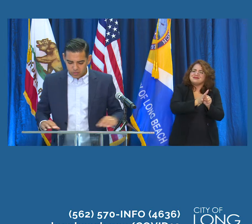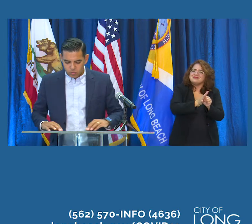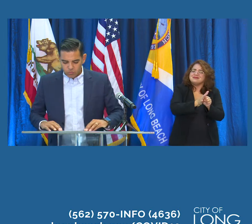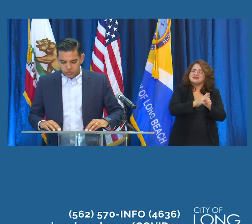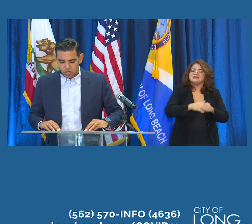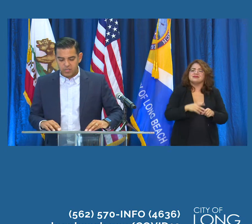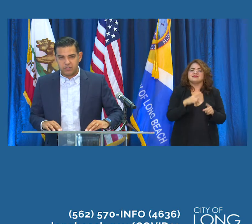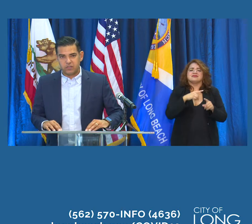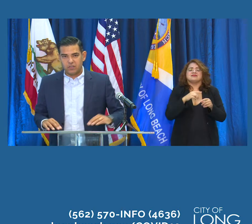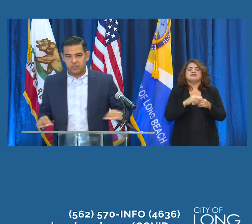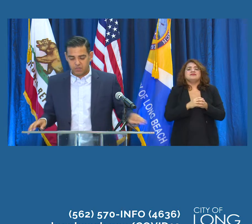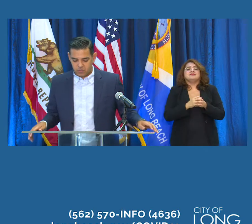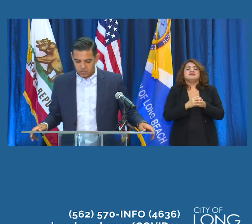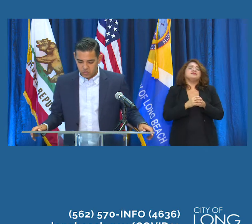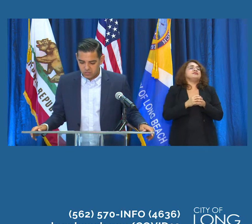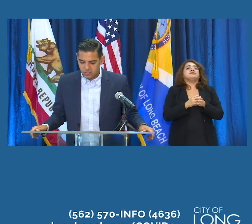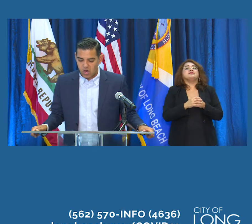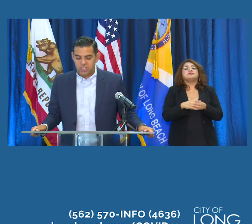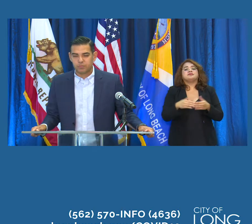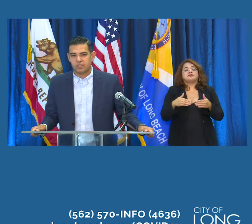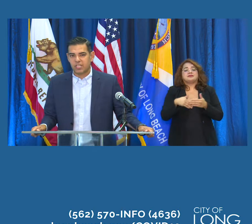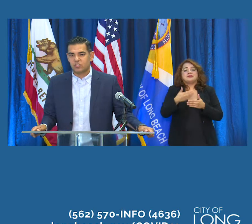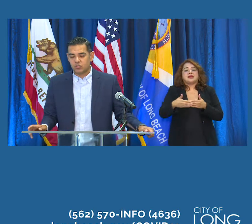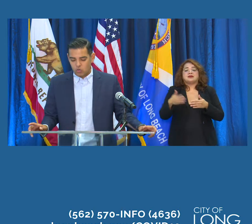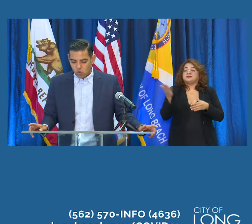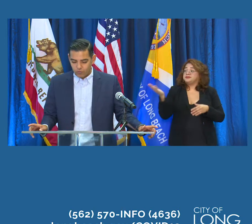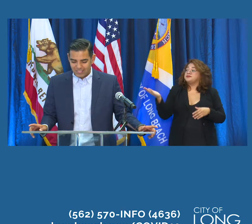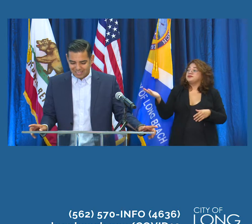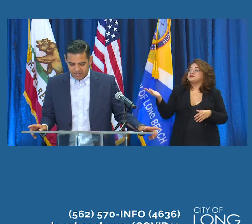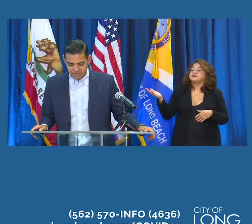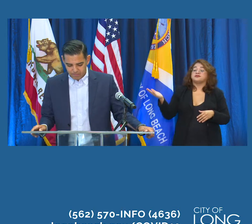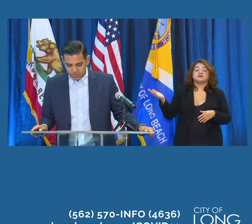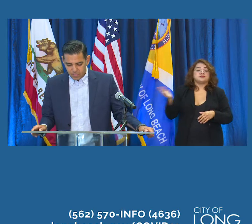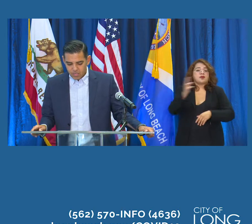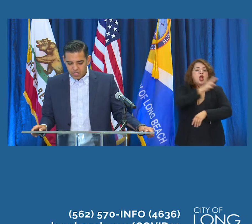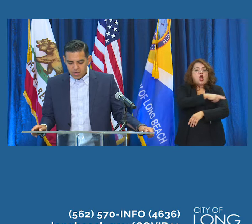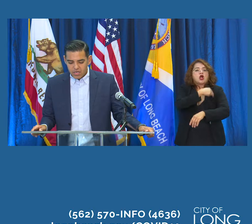This is where we're starting to see some good news and that's hospitalizations over time.